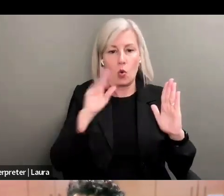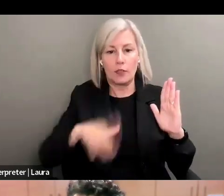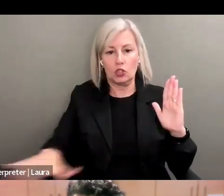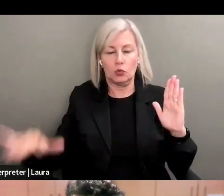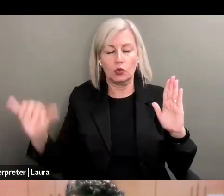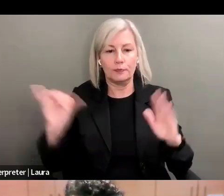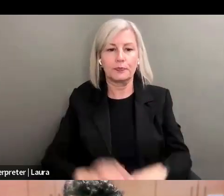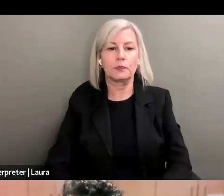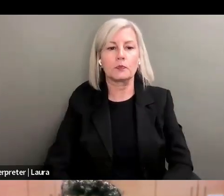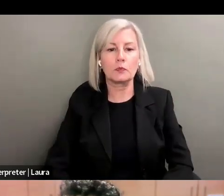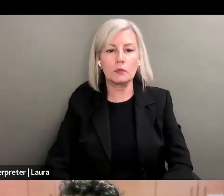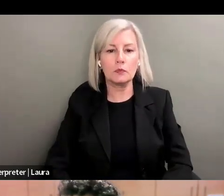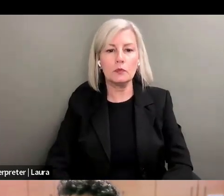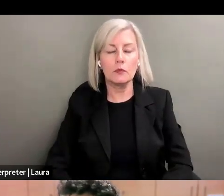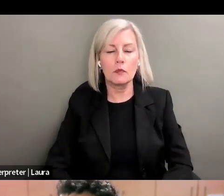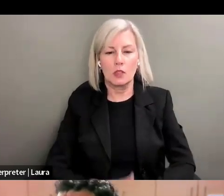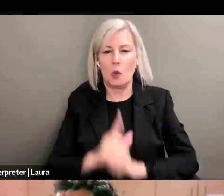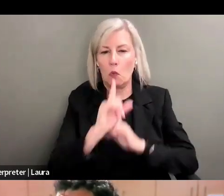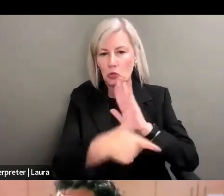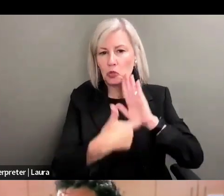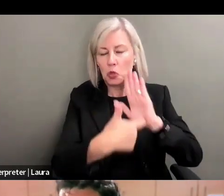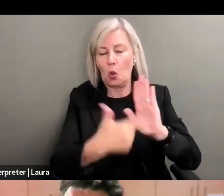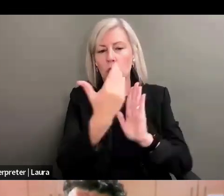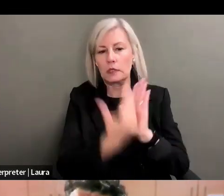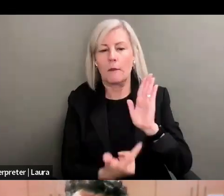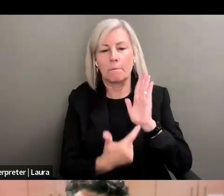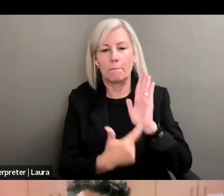So, I like to go ahead and show some of these for people who have not seen them.